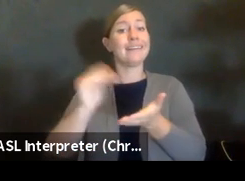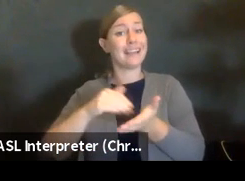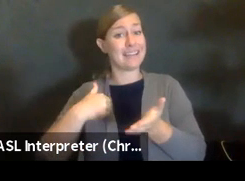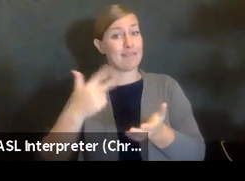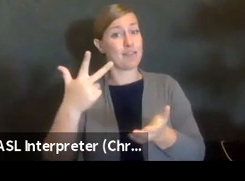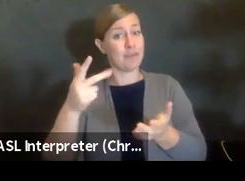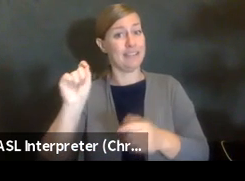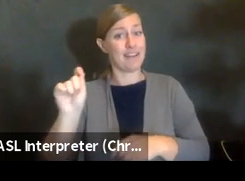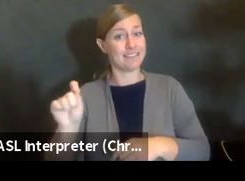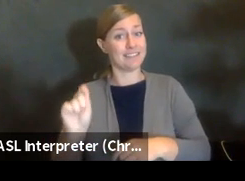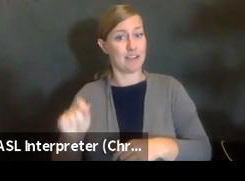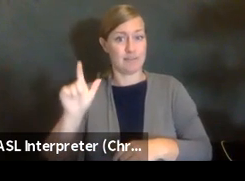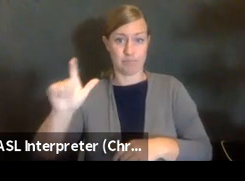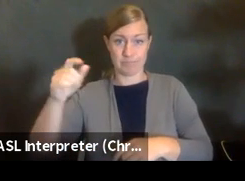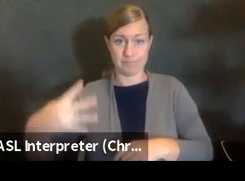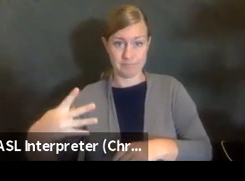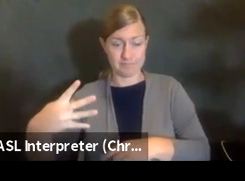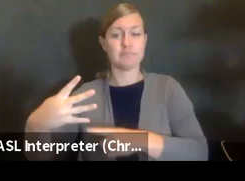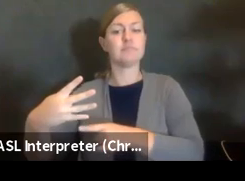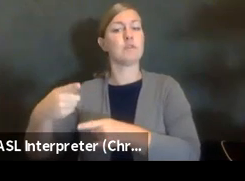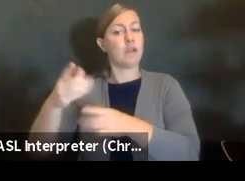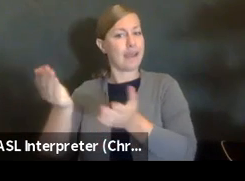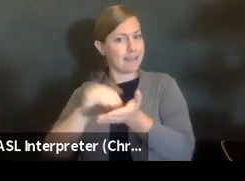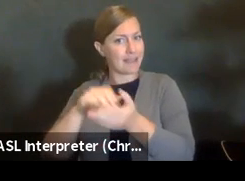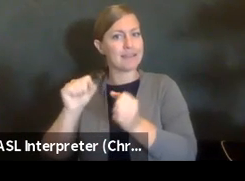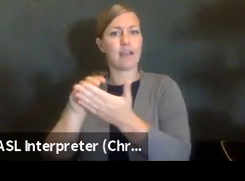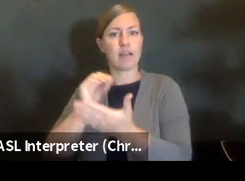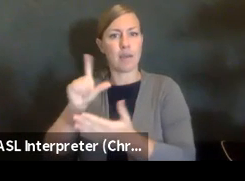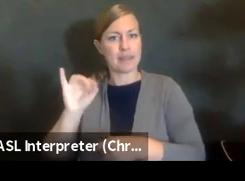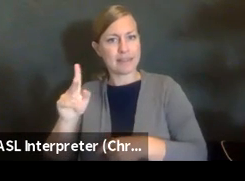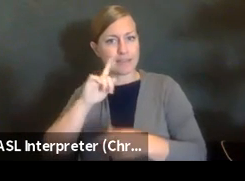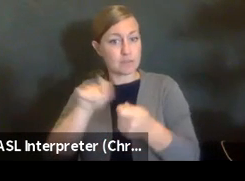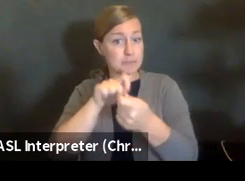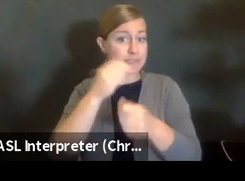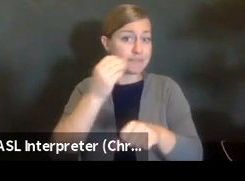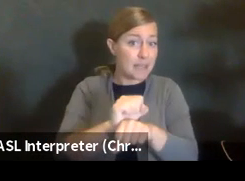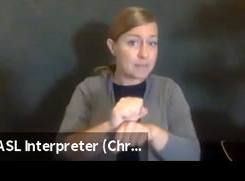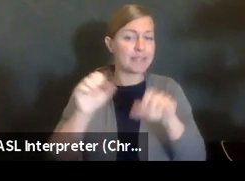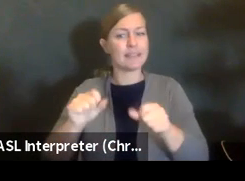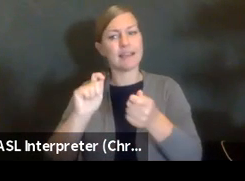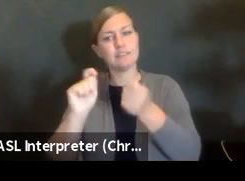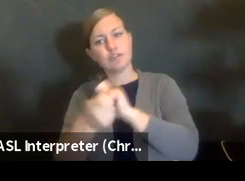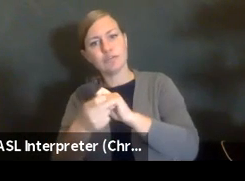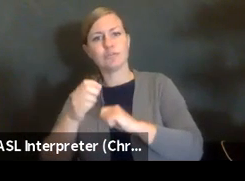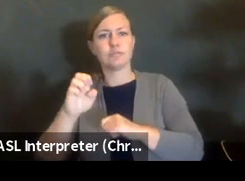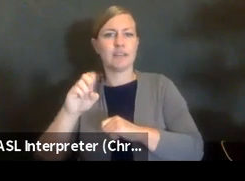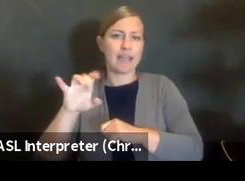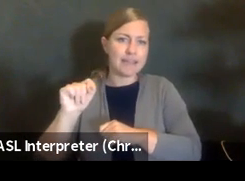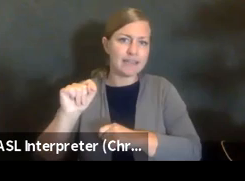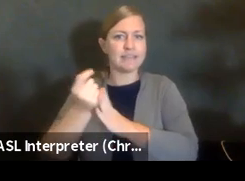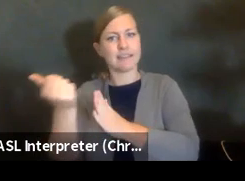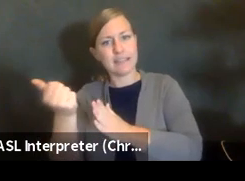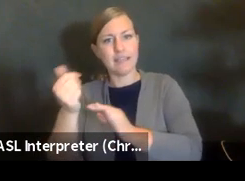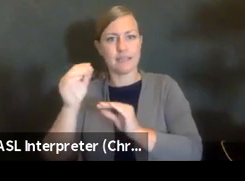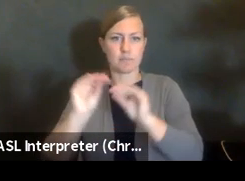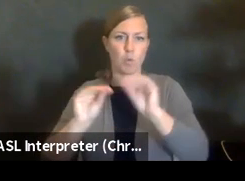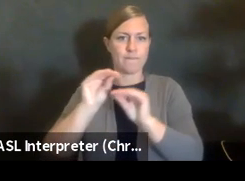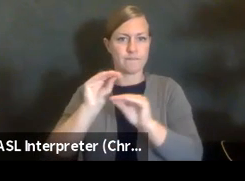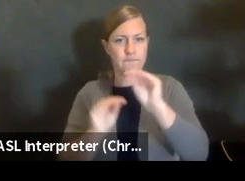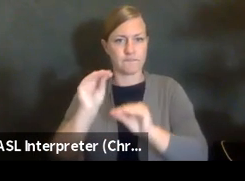Katherine Livick - ESD 112: I can copy a link to that specific assignment, I can edit, I can delete, I can move it up and down within that category.